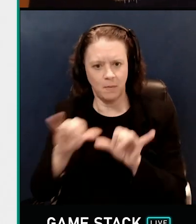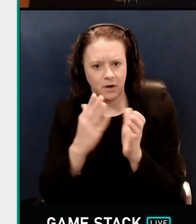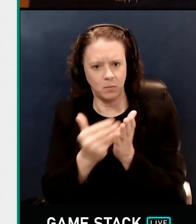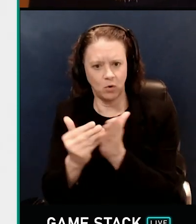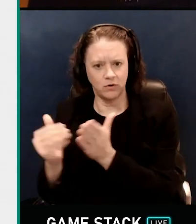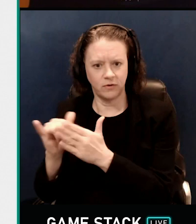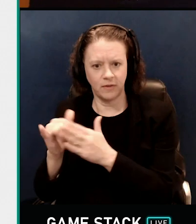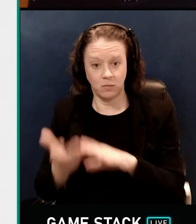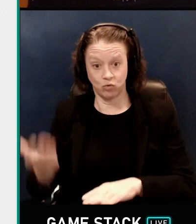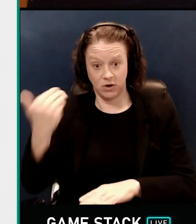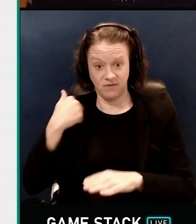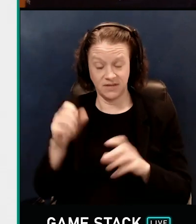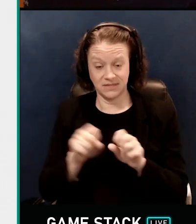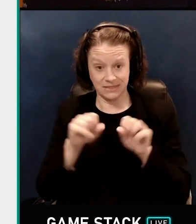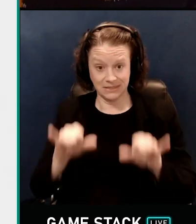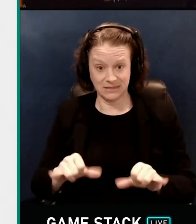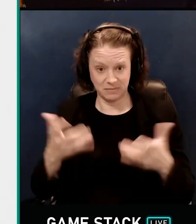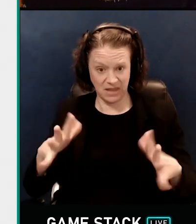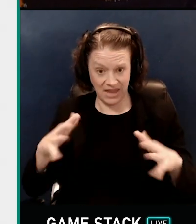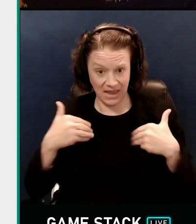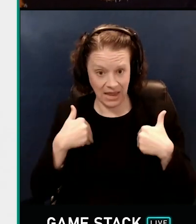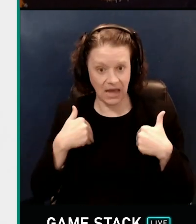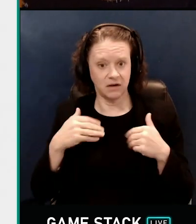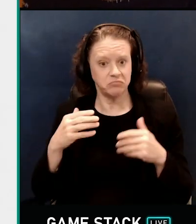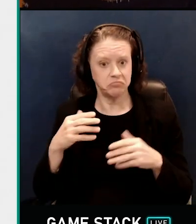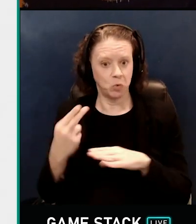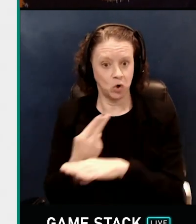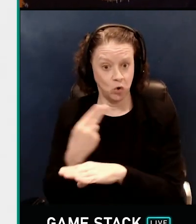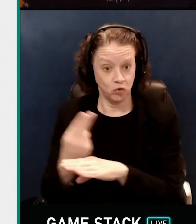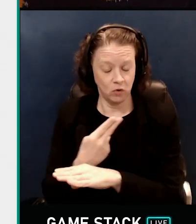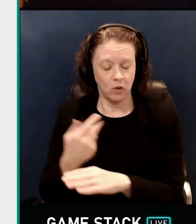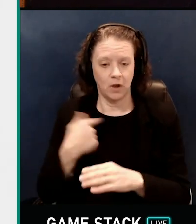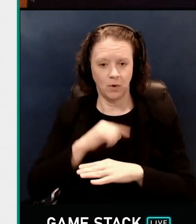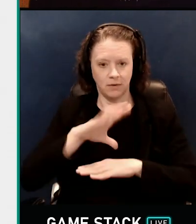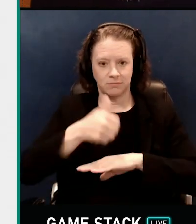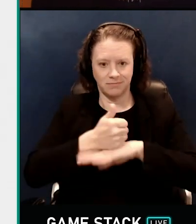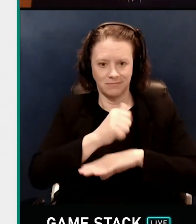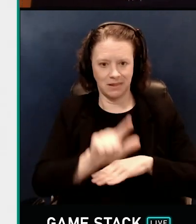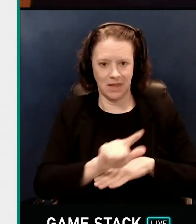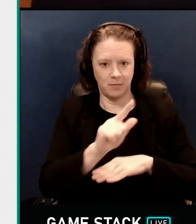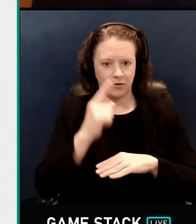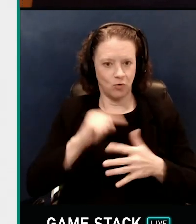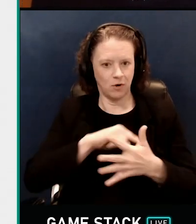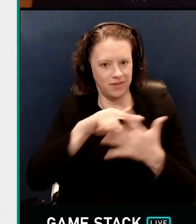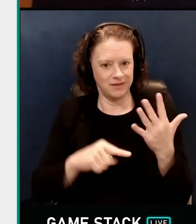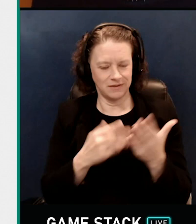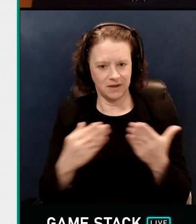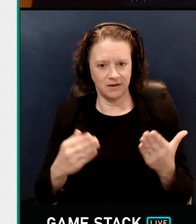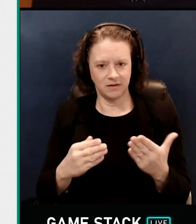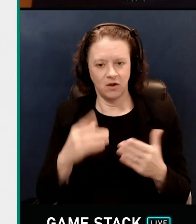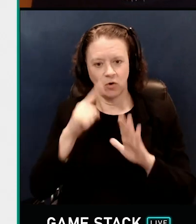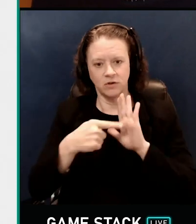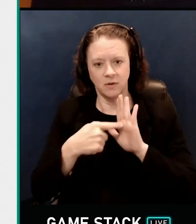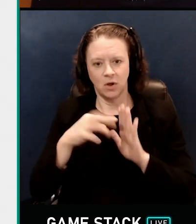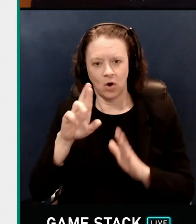useful and created standard libraries for these components. Some of these were a remote procedure called library that